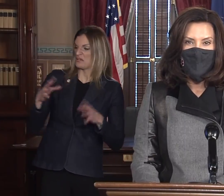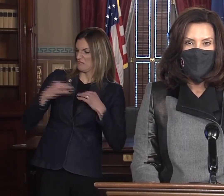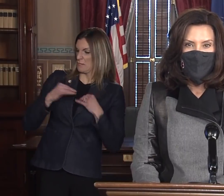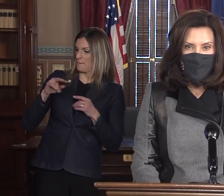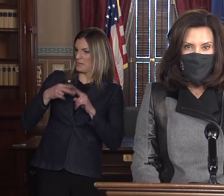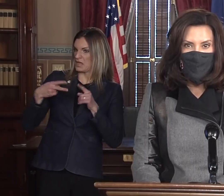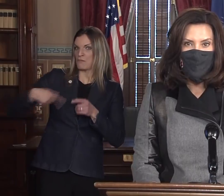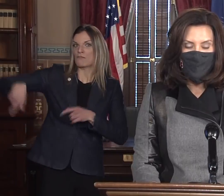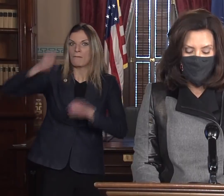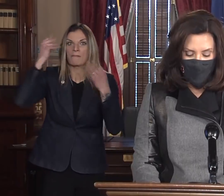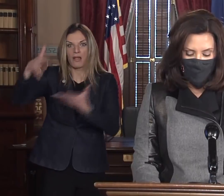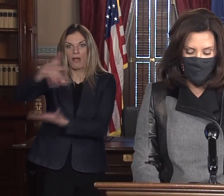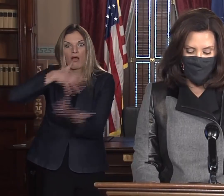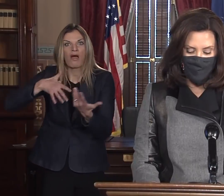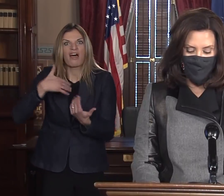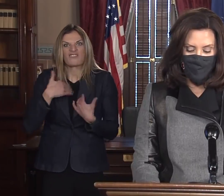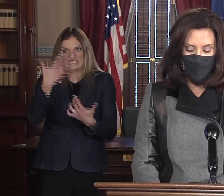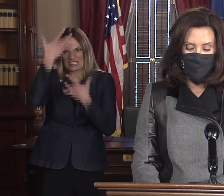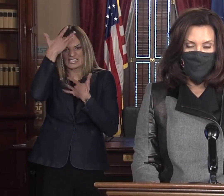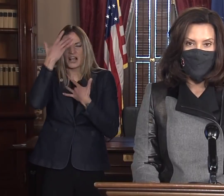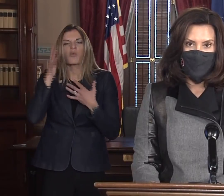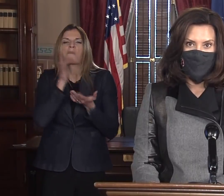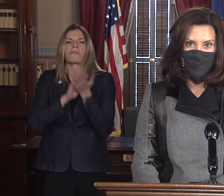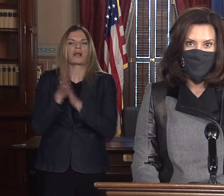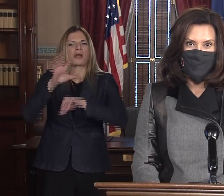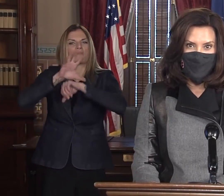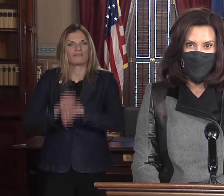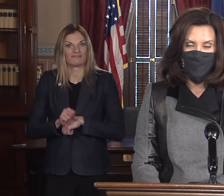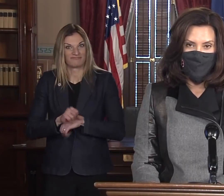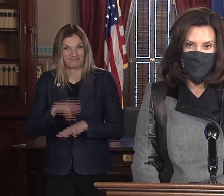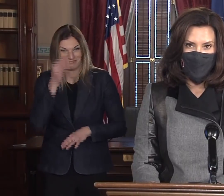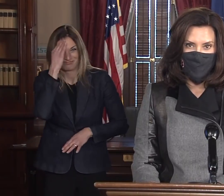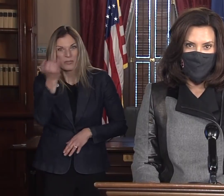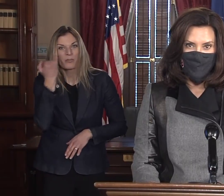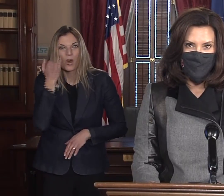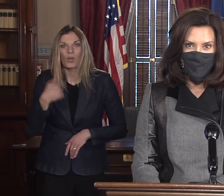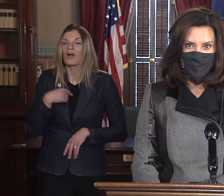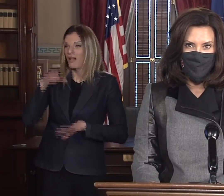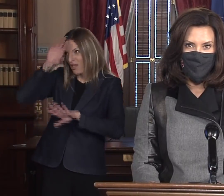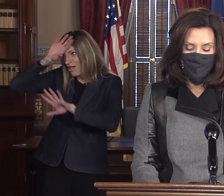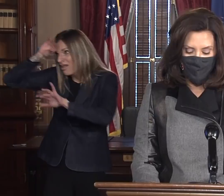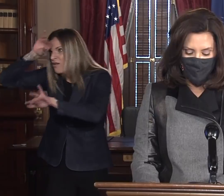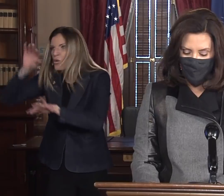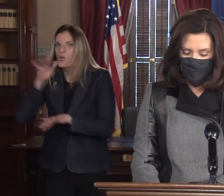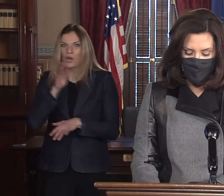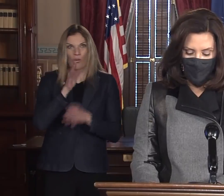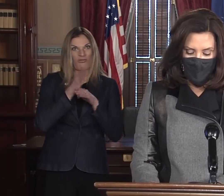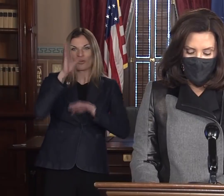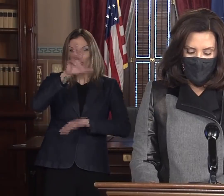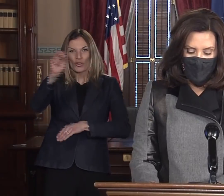HEALTH EXPERTS HAVE SAID THAT IF WE EMBRACE HERD IMMUNITY, 30,000